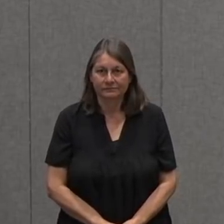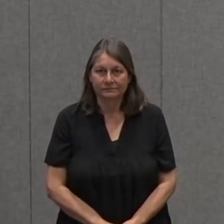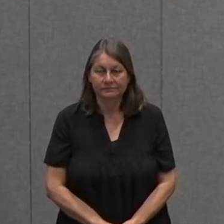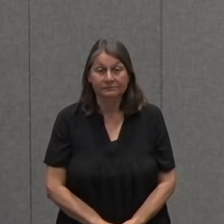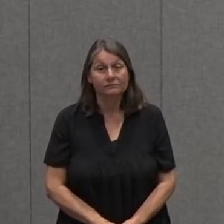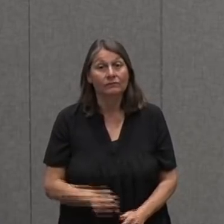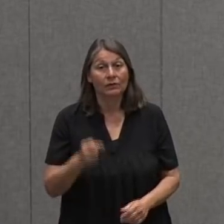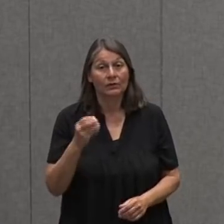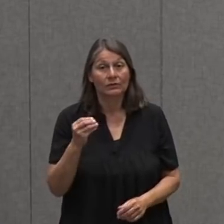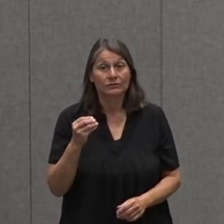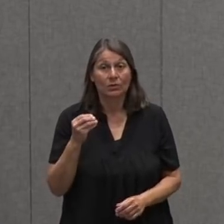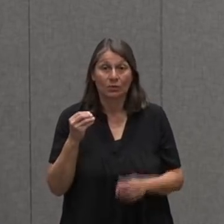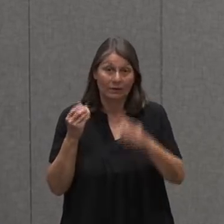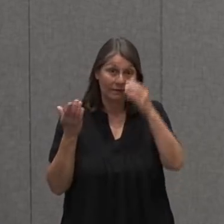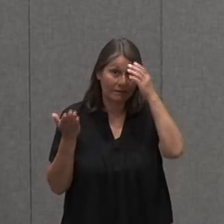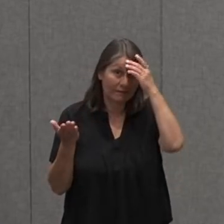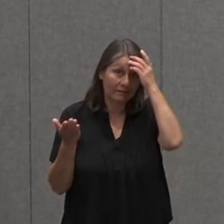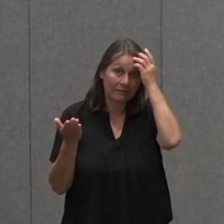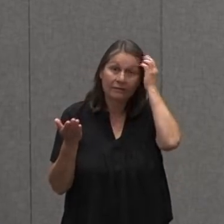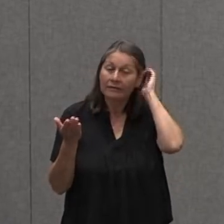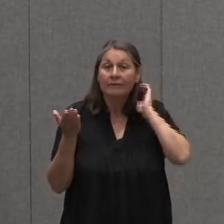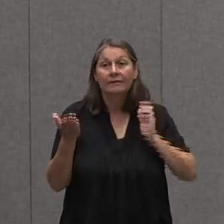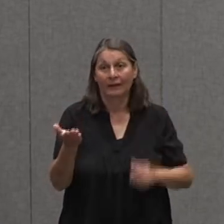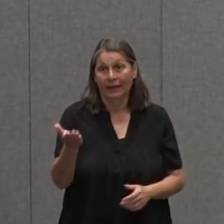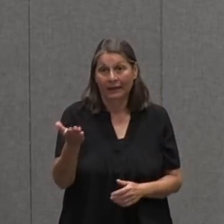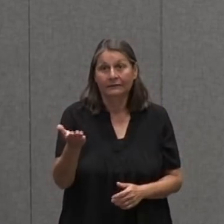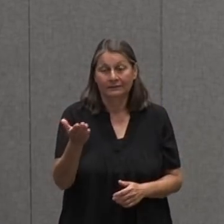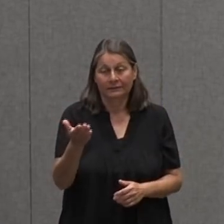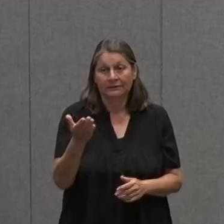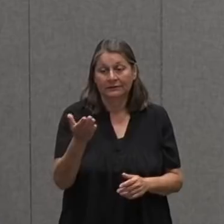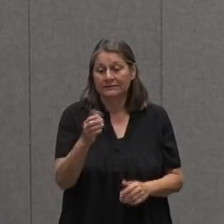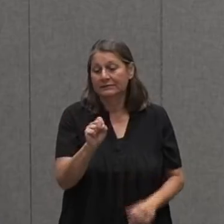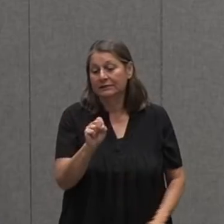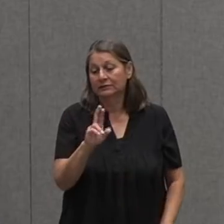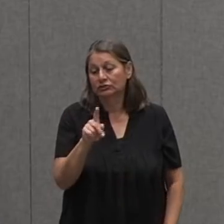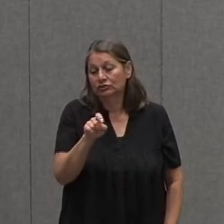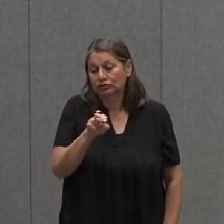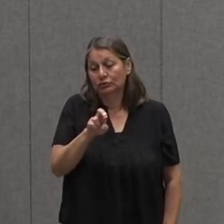So that is the super moon, and the way I found out about it